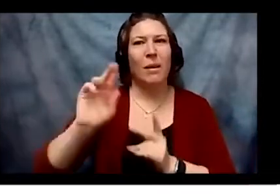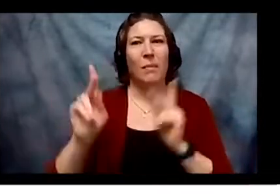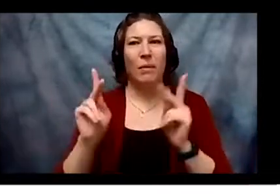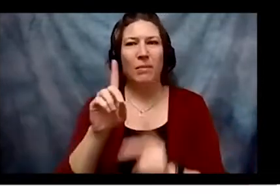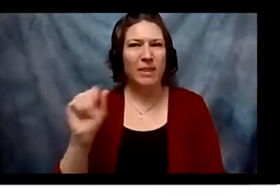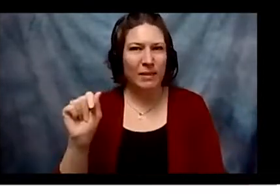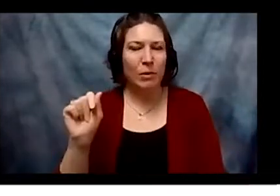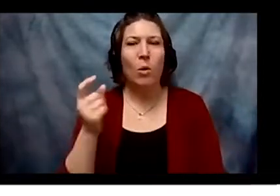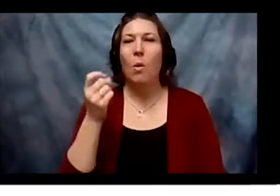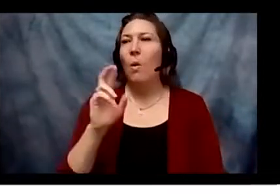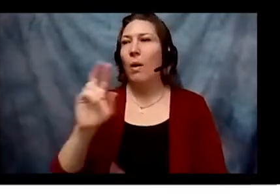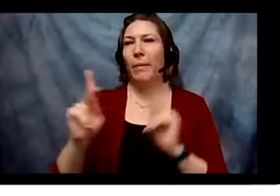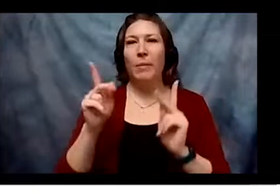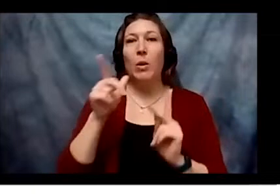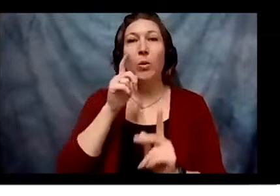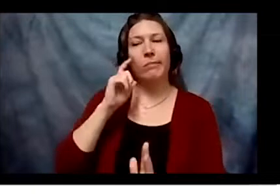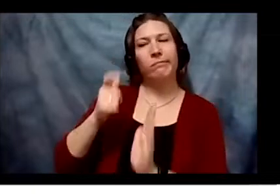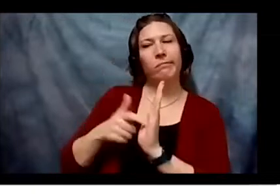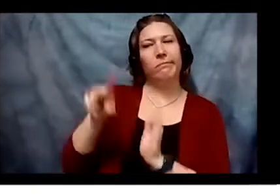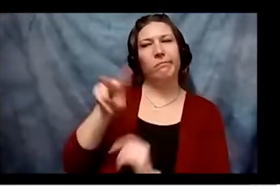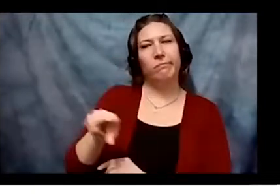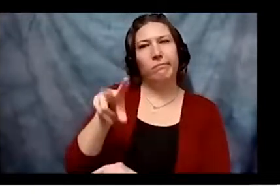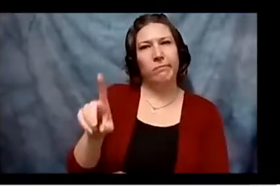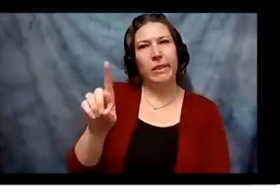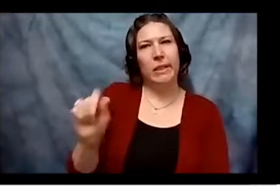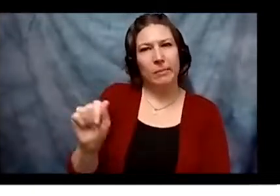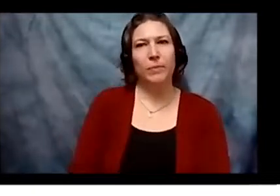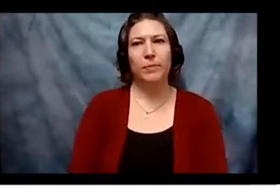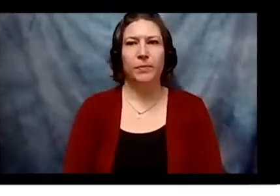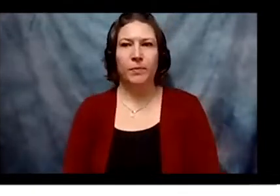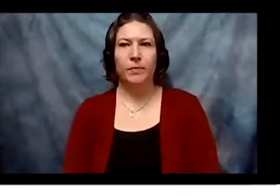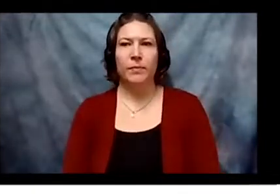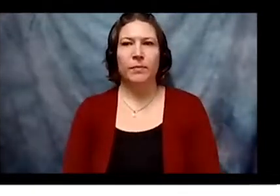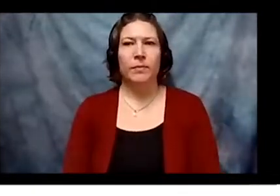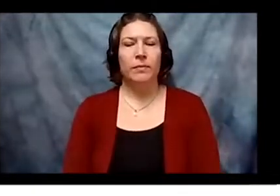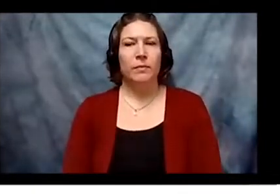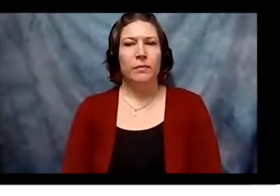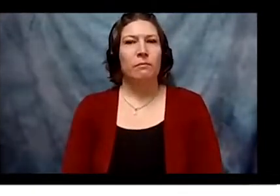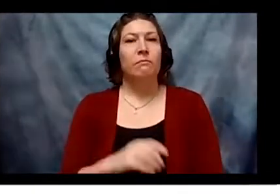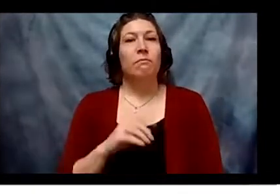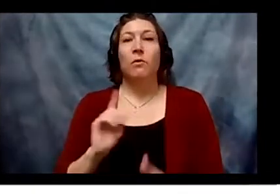or people perceived as disabled. The first step we all can